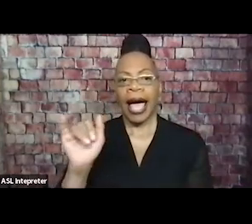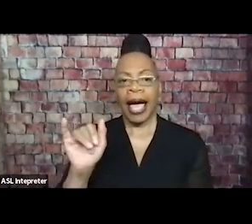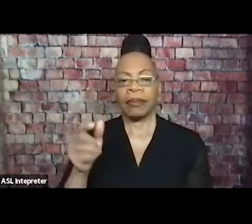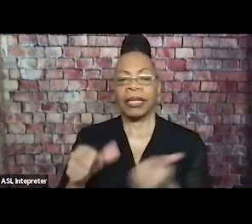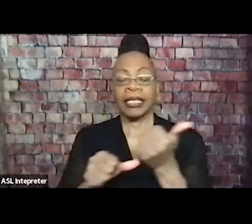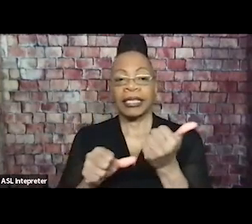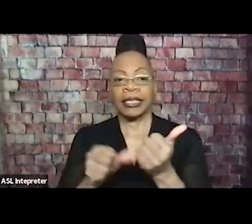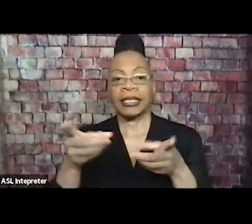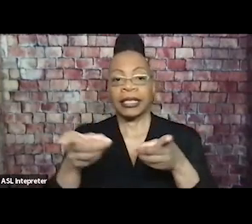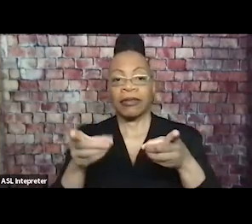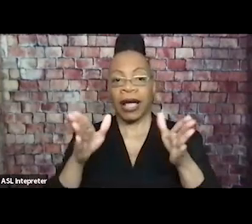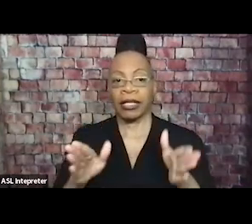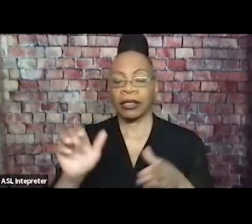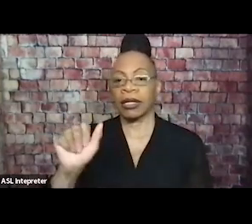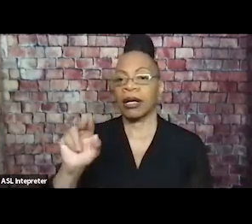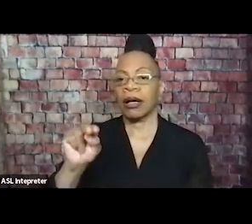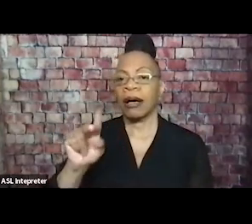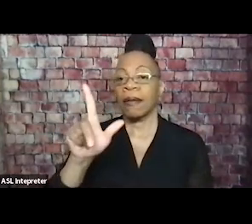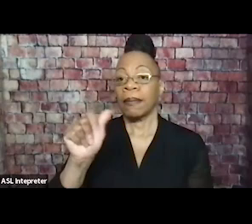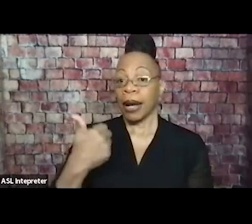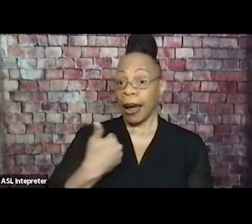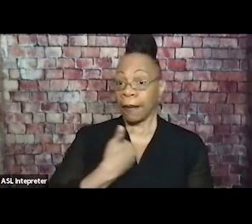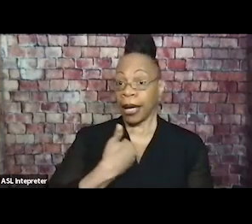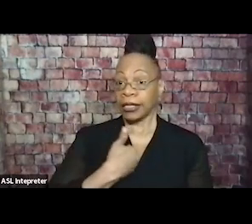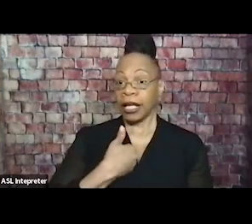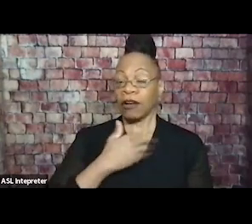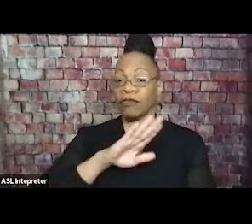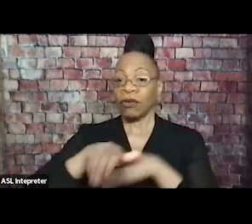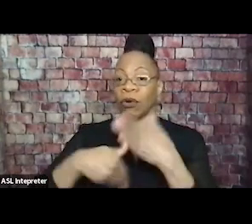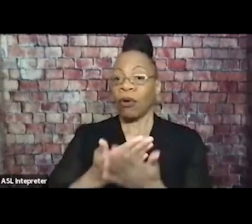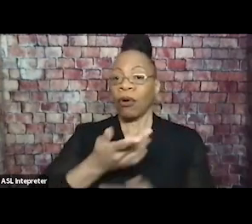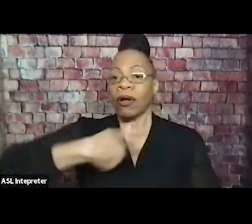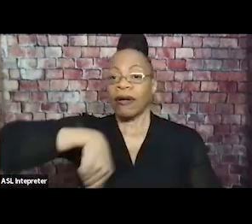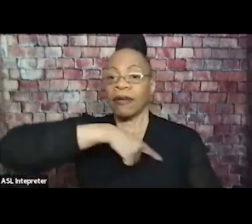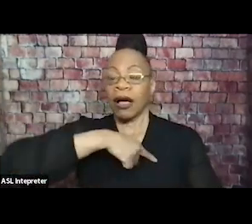we'll be answering your questions and some will be doing more deep dive